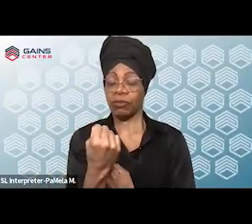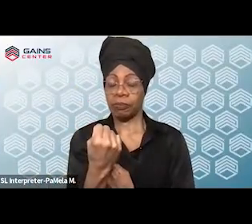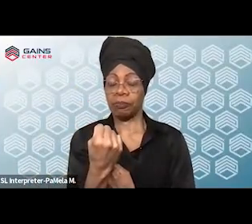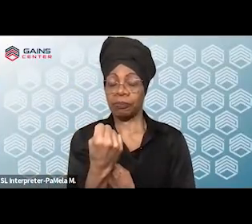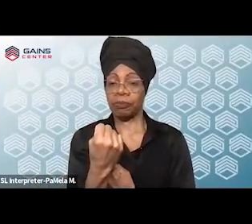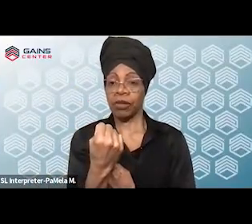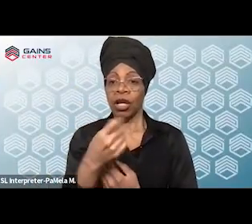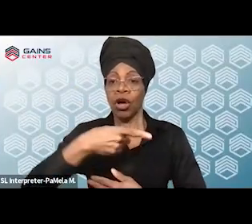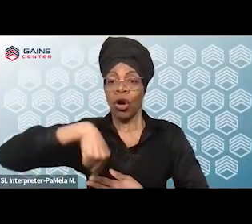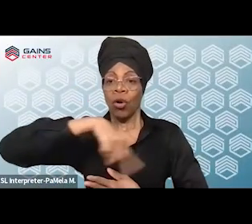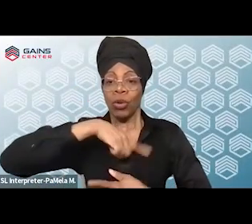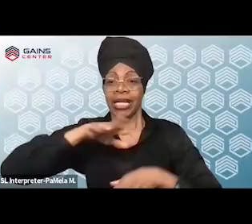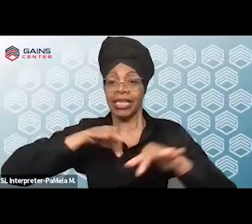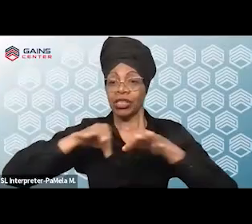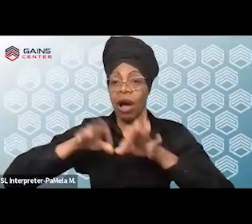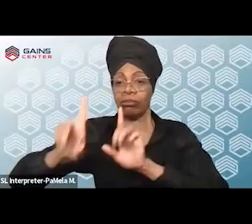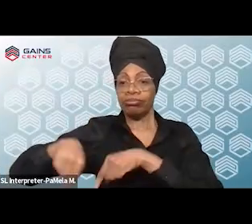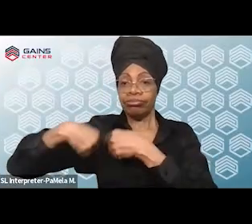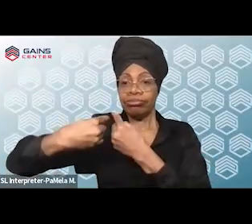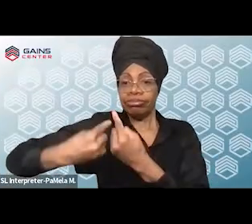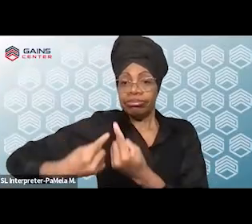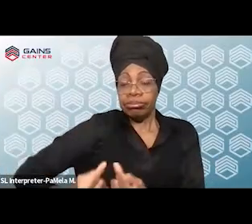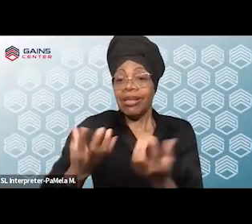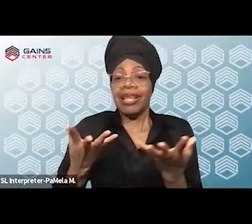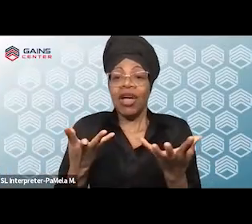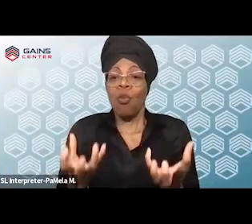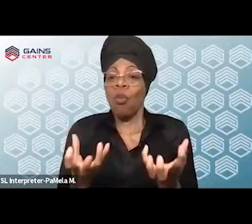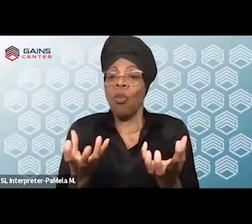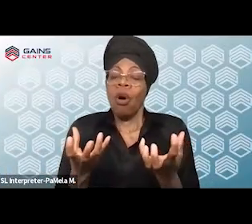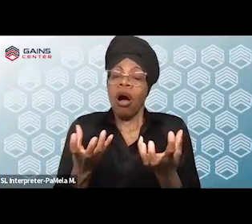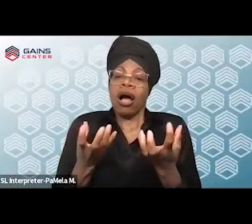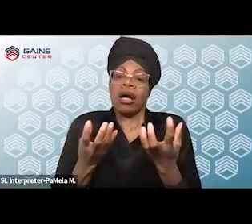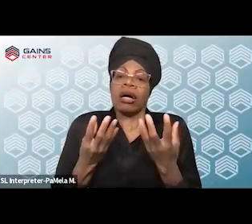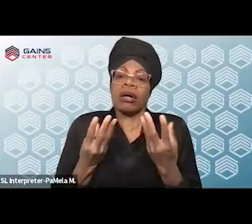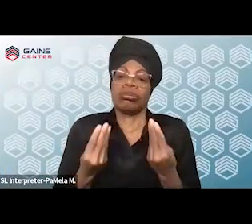that we described so far, they just want relief. They just want relief.